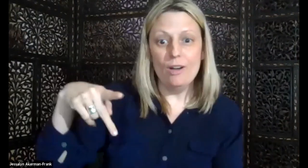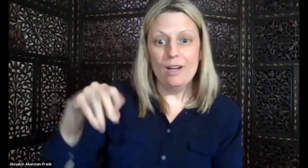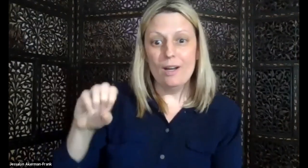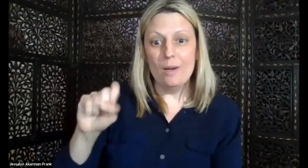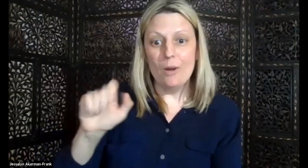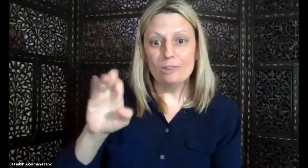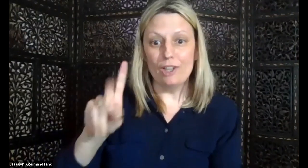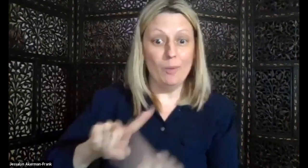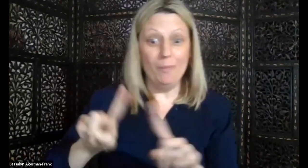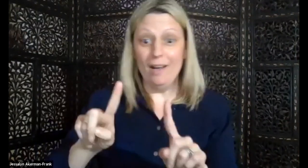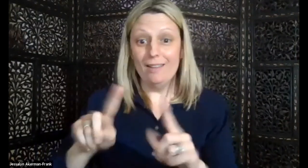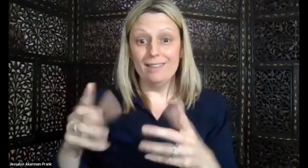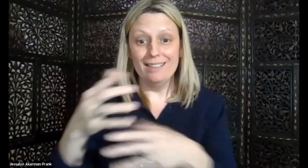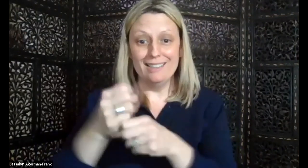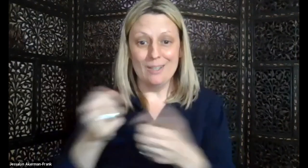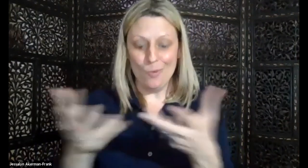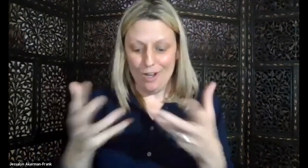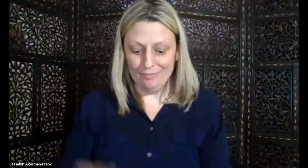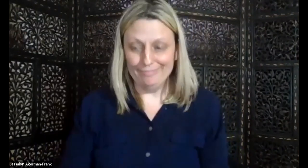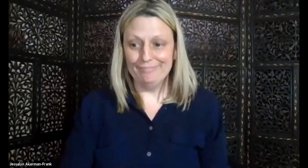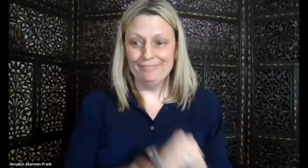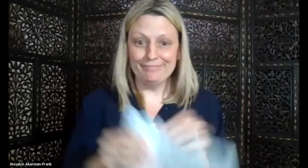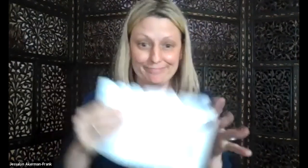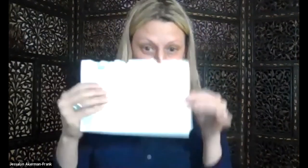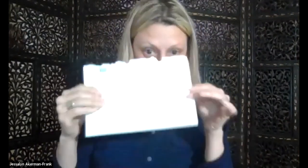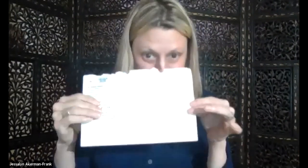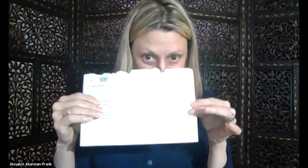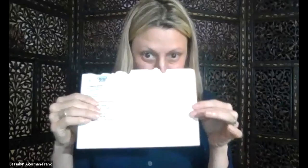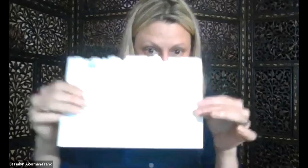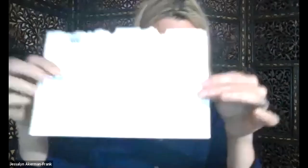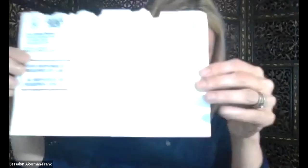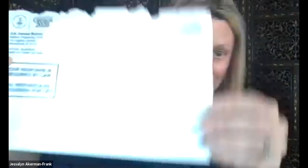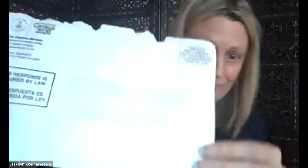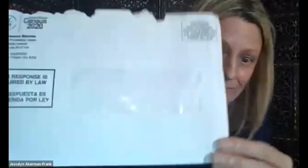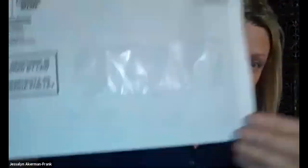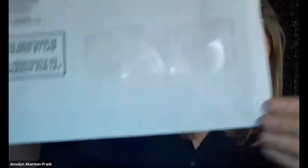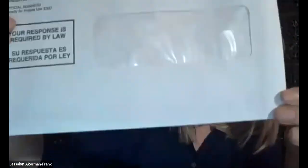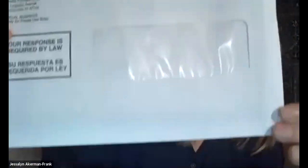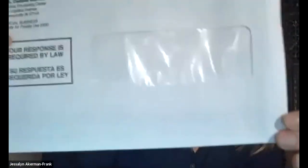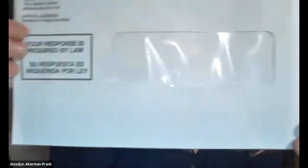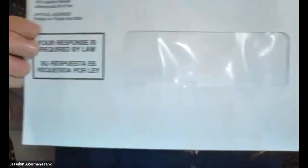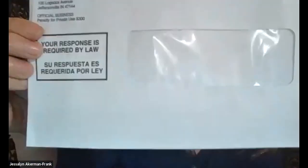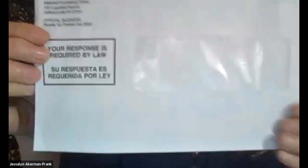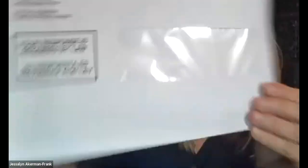The census trained us that we'll be receiving a postcard, so many people were looking forward to their